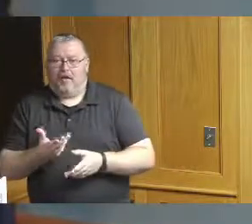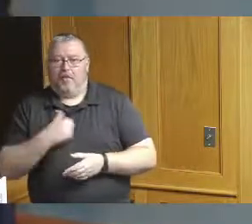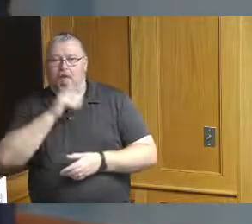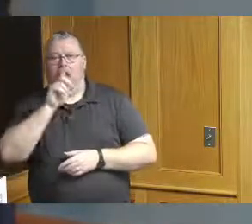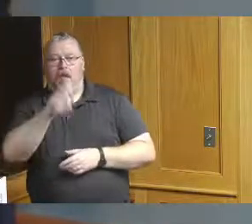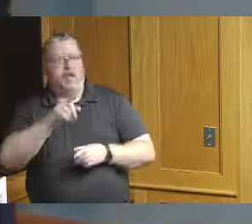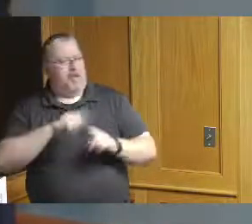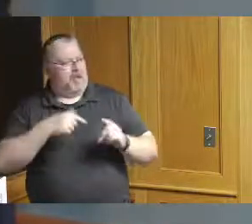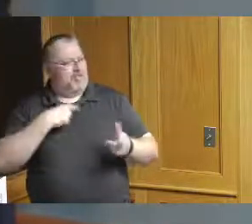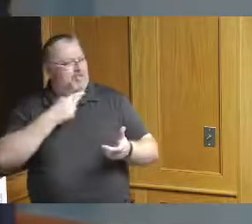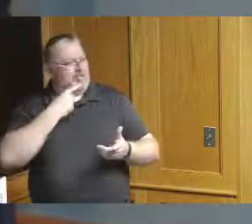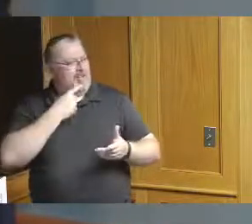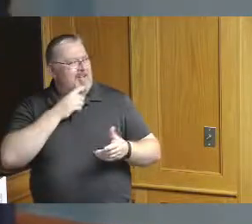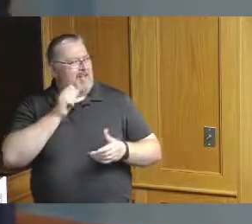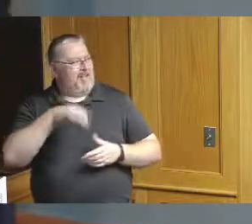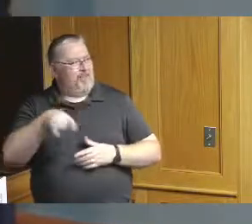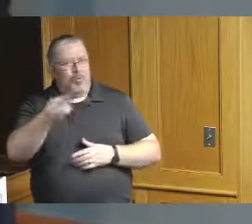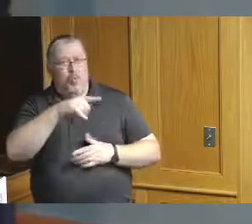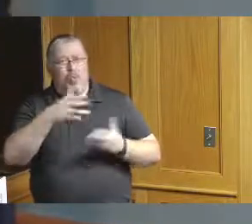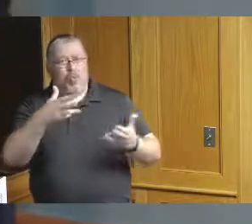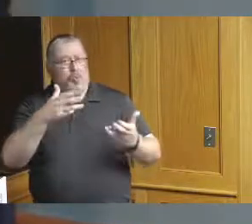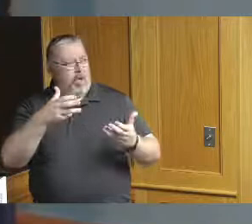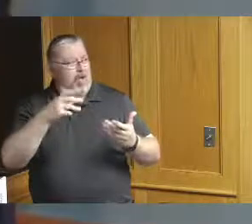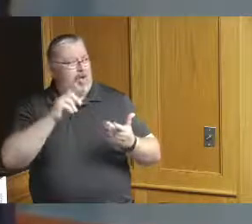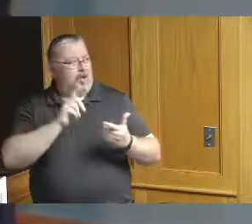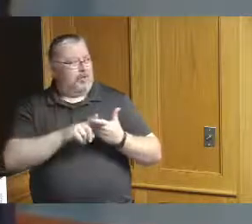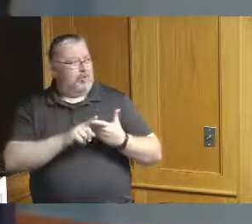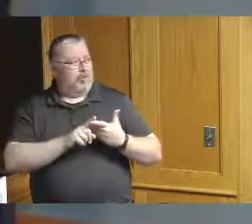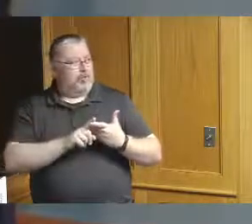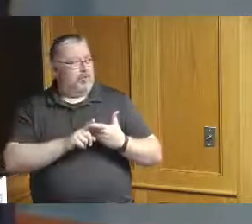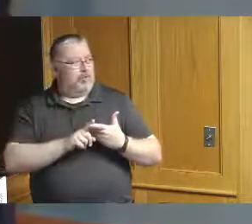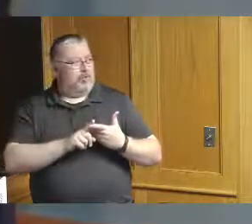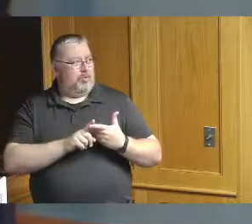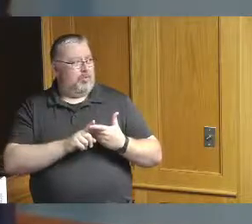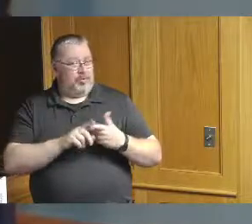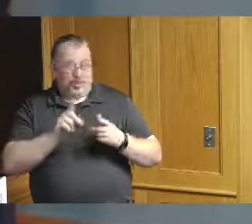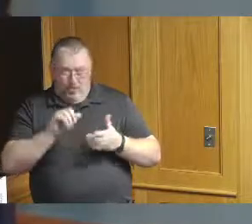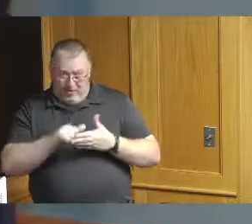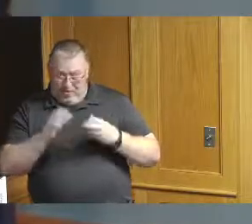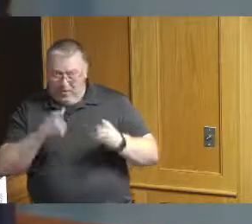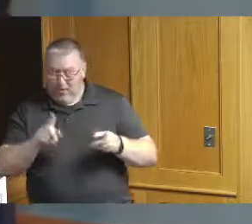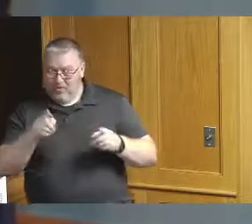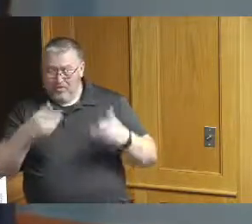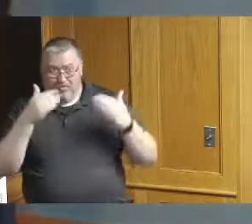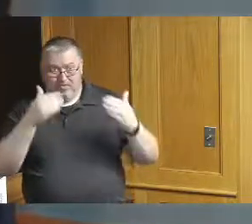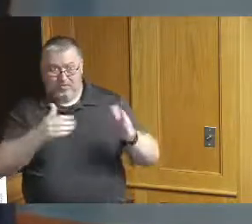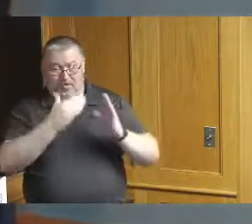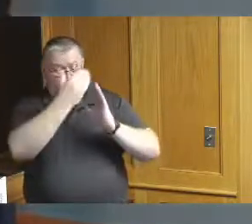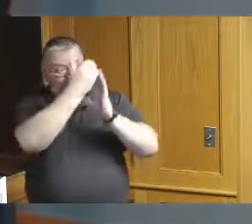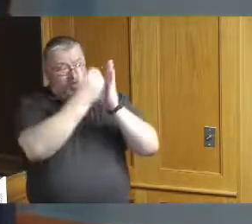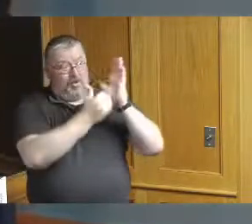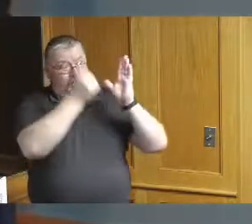just saying so if you guys want to go with doing it that way and just let him go through and then